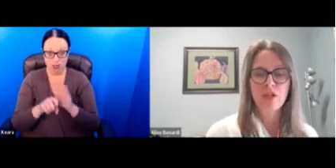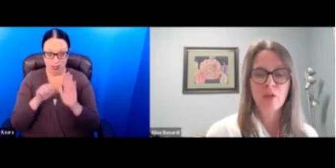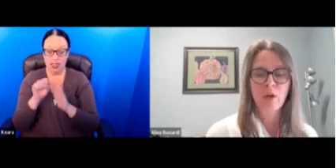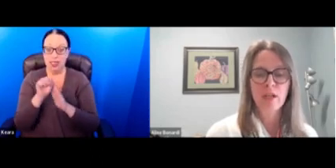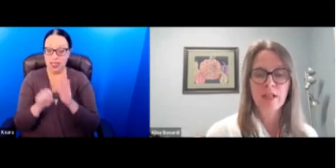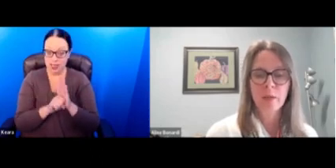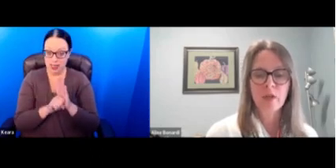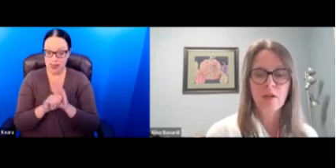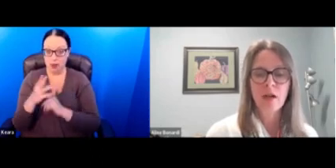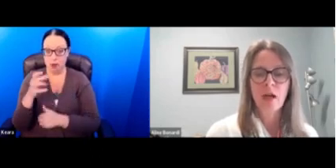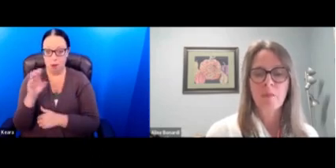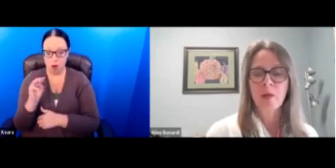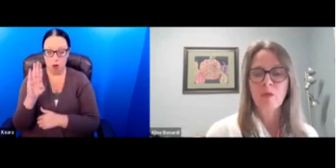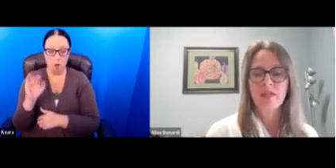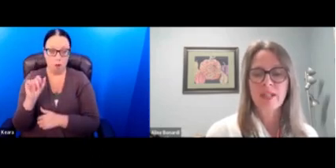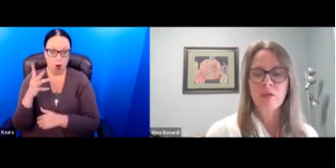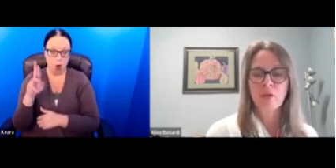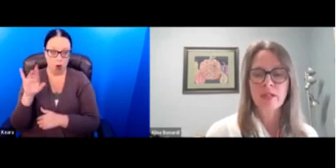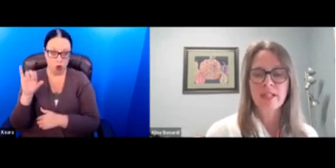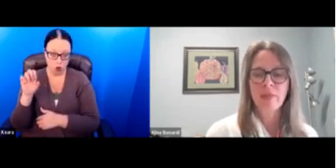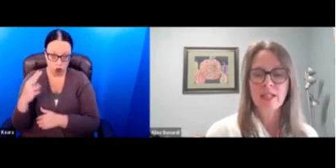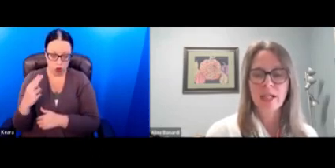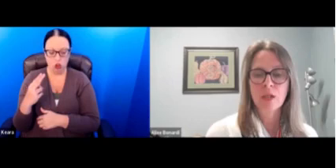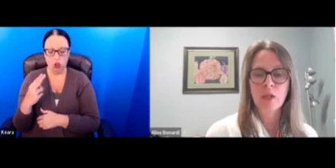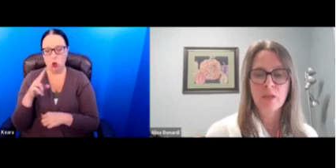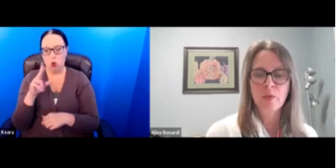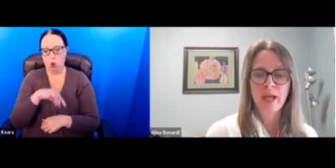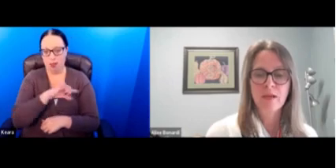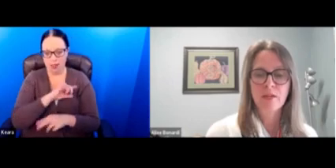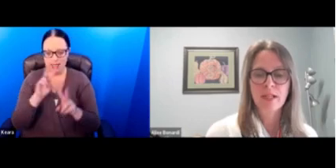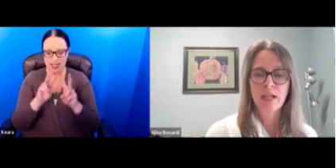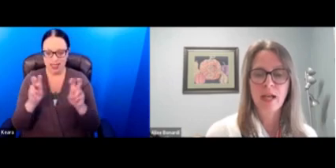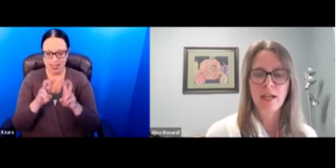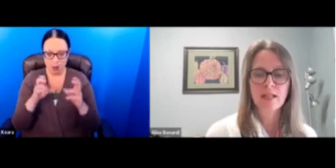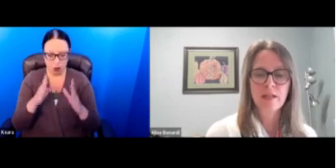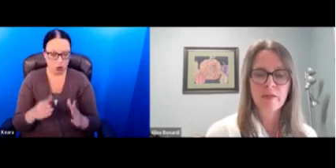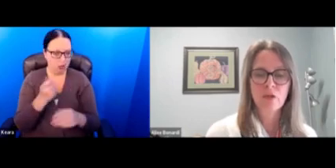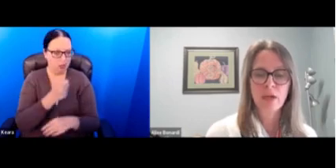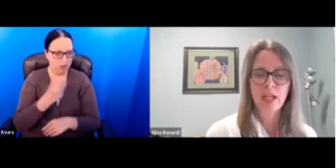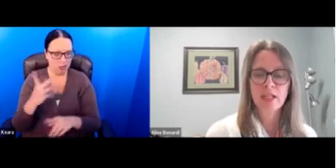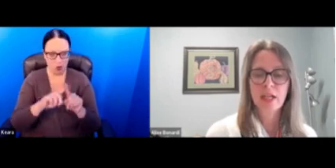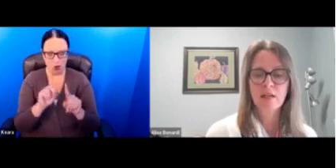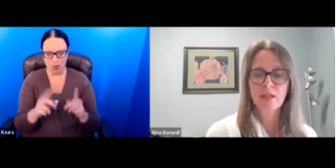National Quality examiner, a member of several CMS technical expert panels and has delivered training and technical